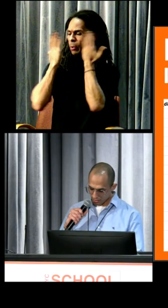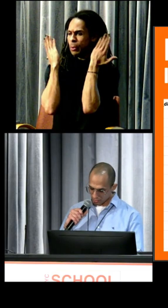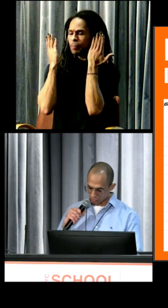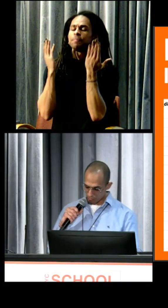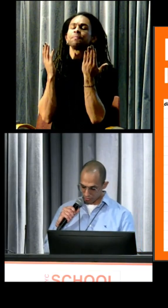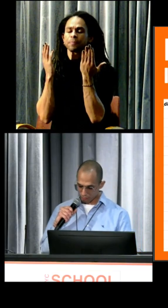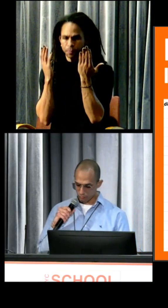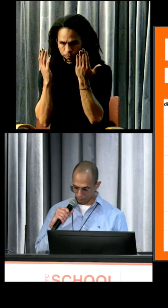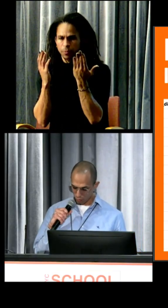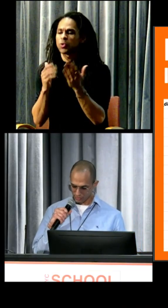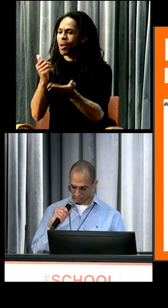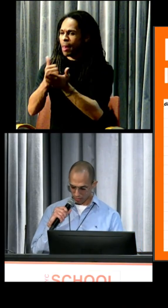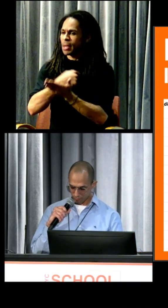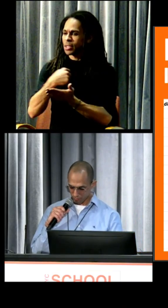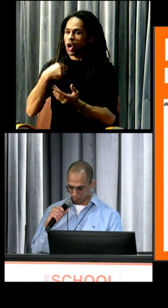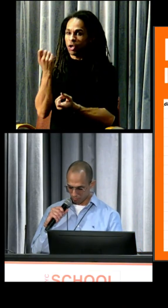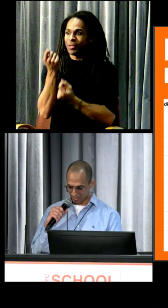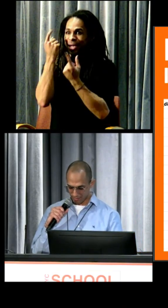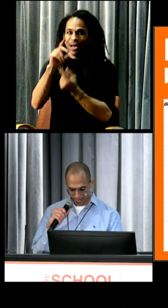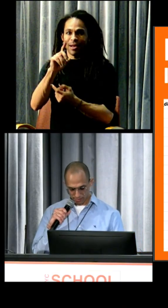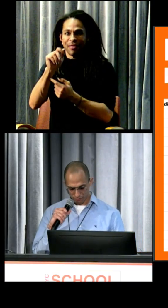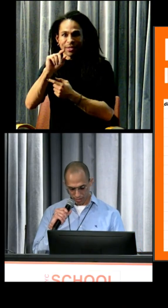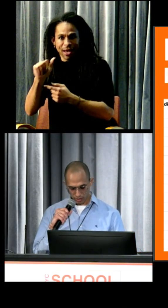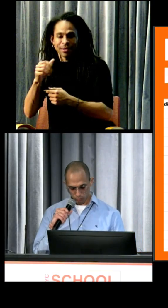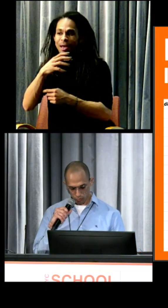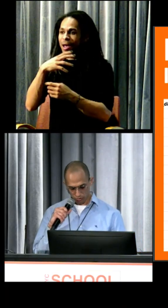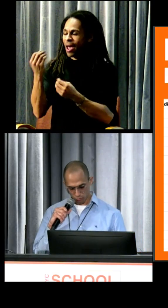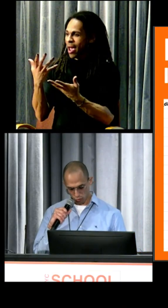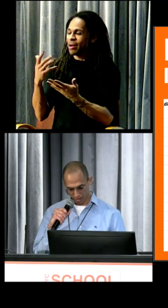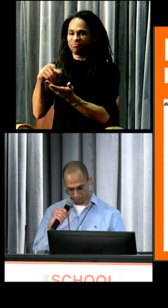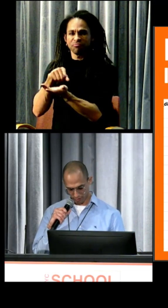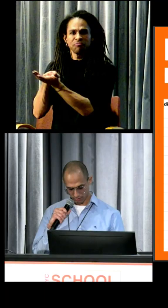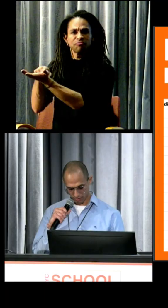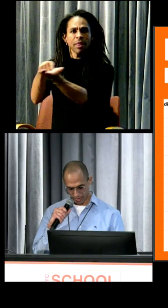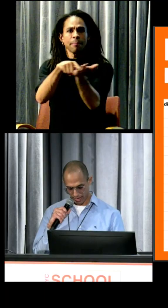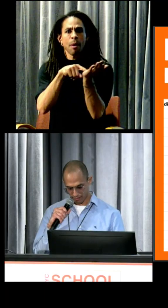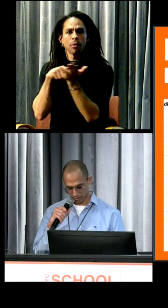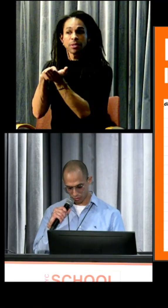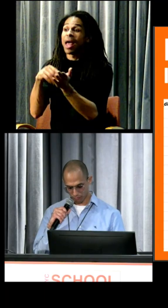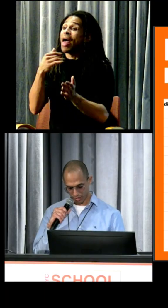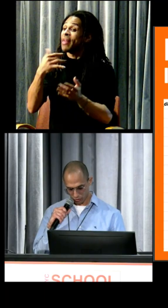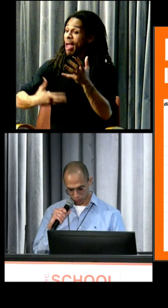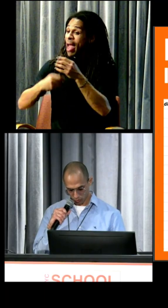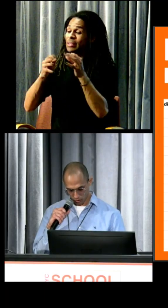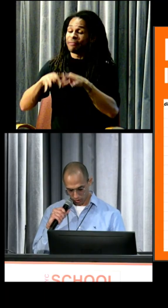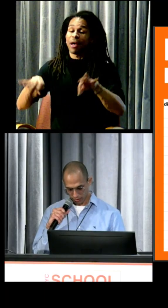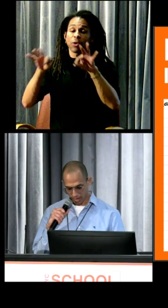we considered traffic being a sum of these four different modes of transportation.